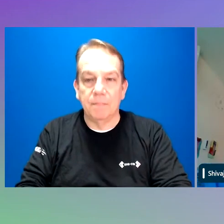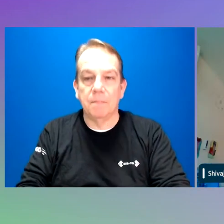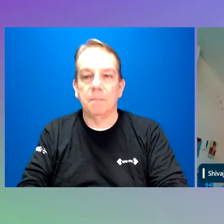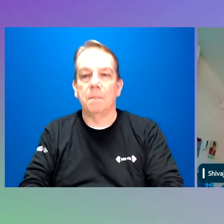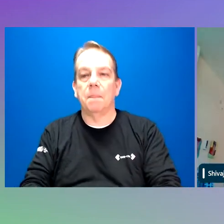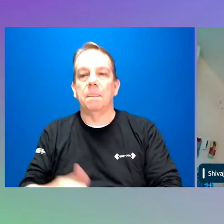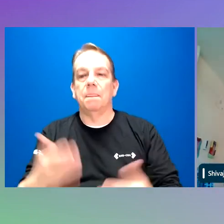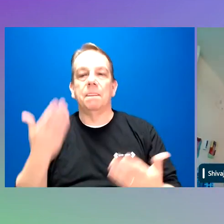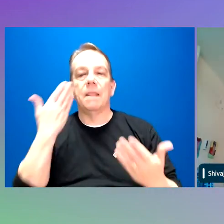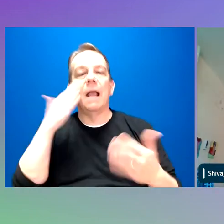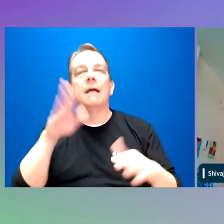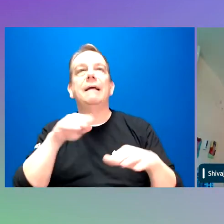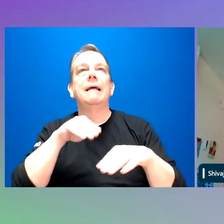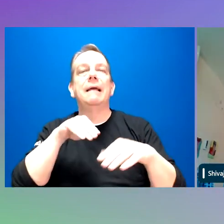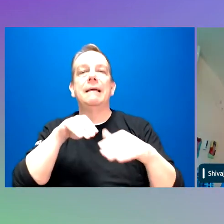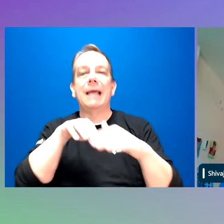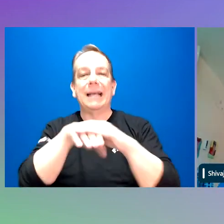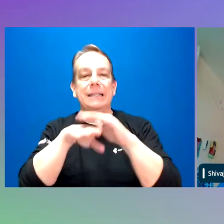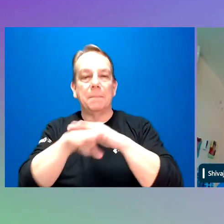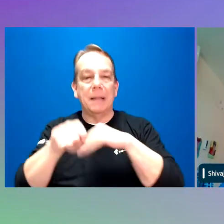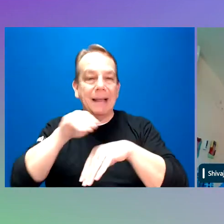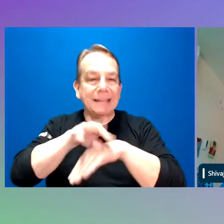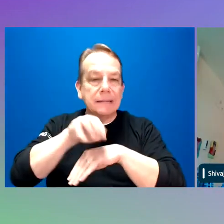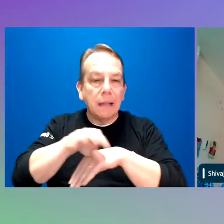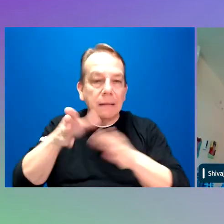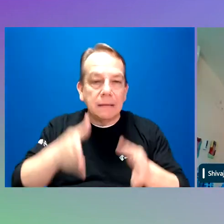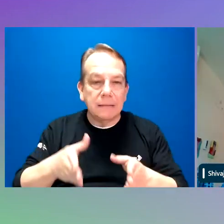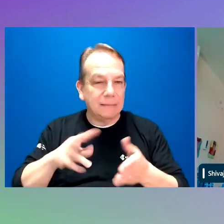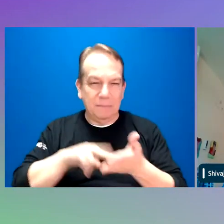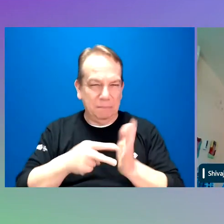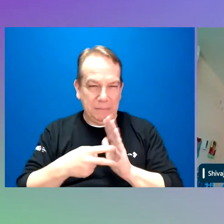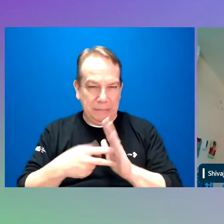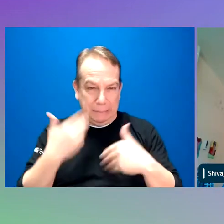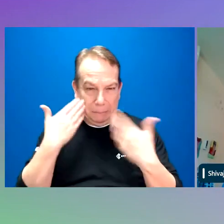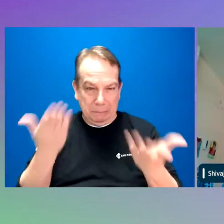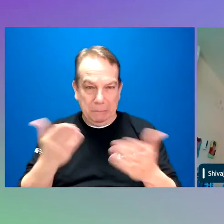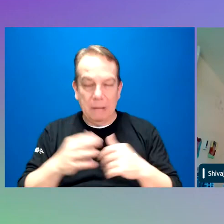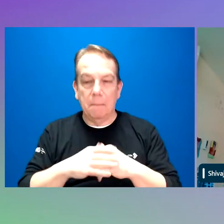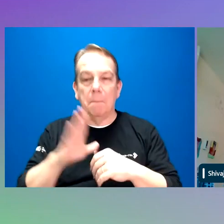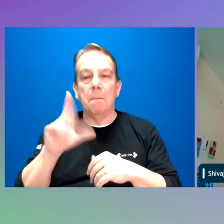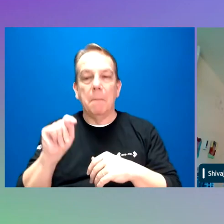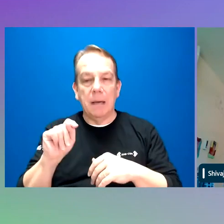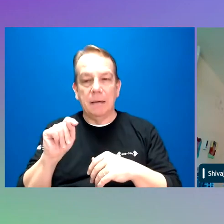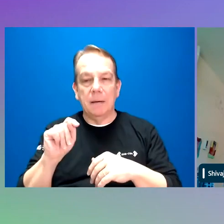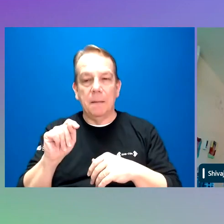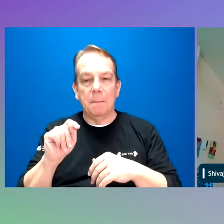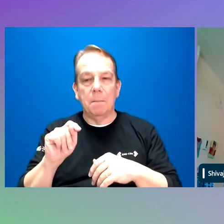that accessibility consultant means here. Um, but but okay,